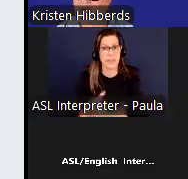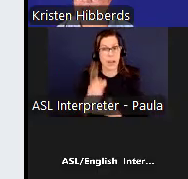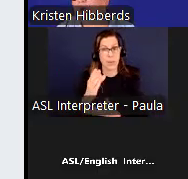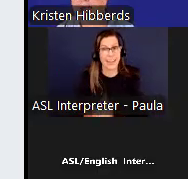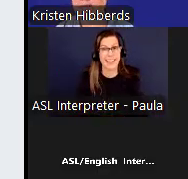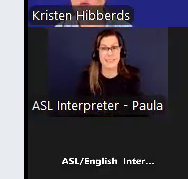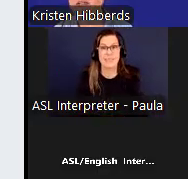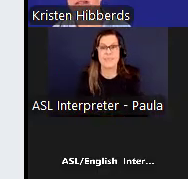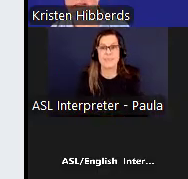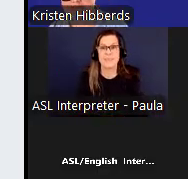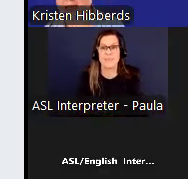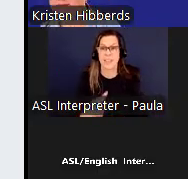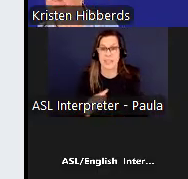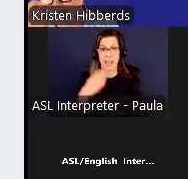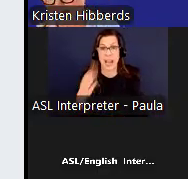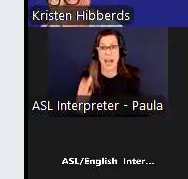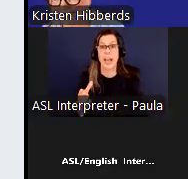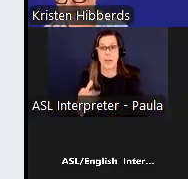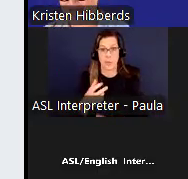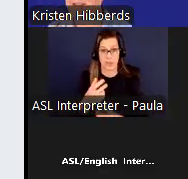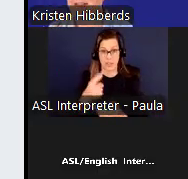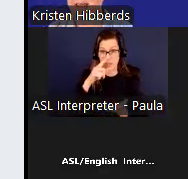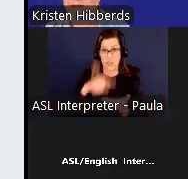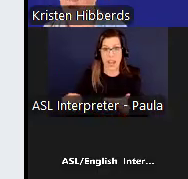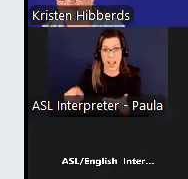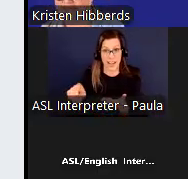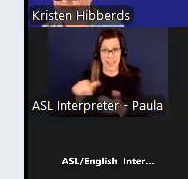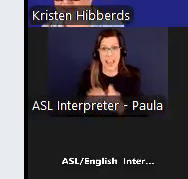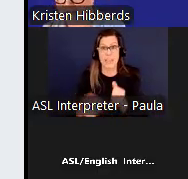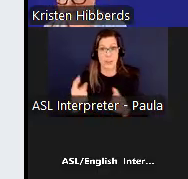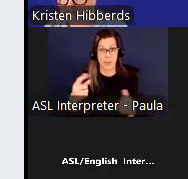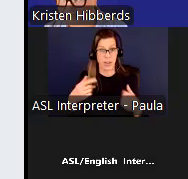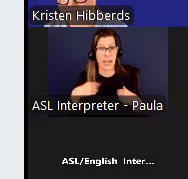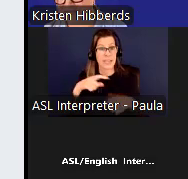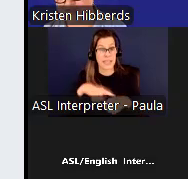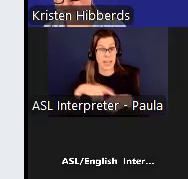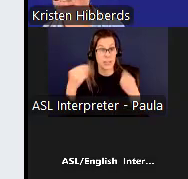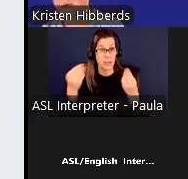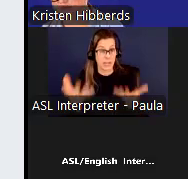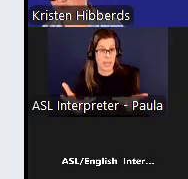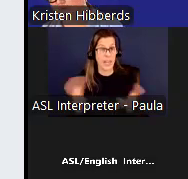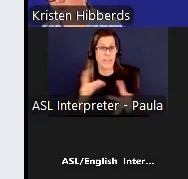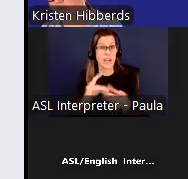I, I'm going to make sure everyone has time to give comments on definitions before we move forward.